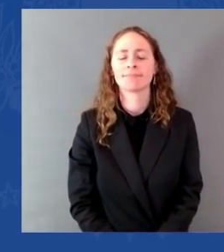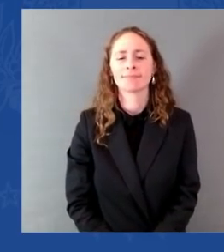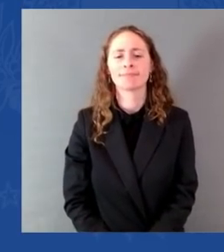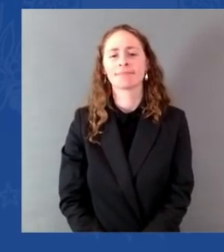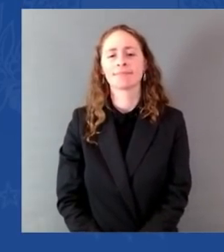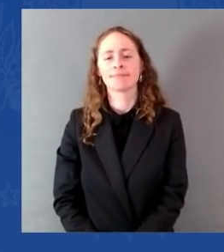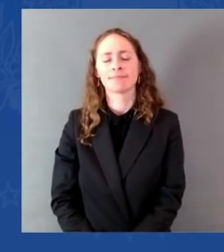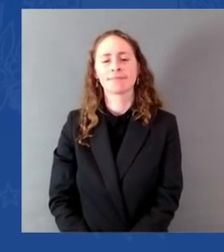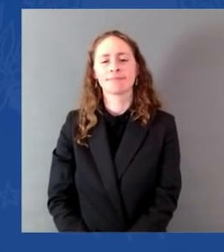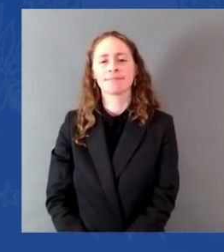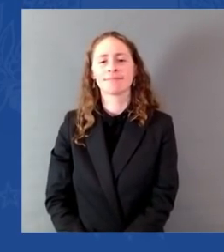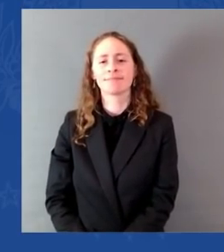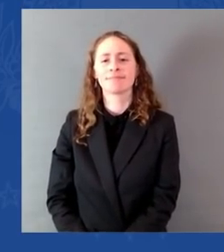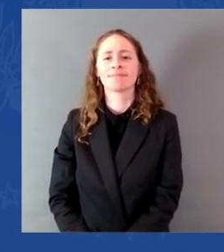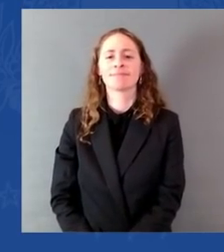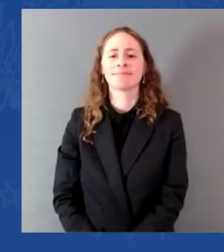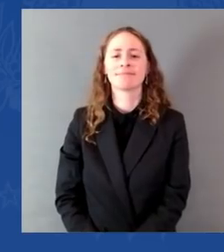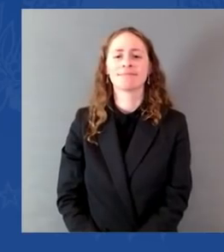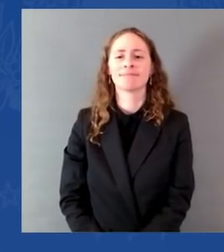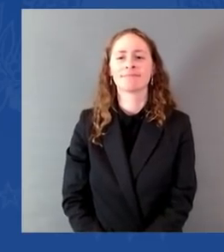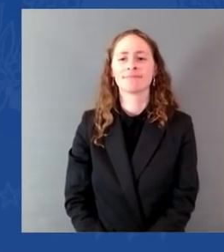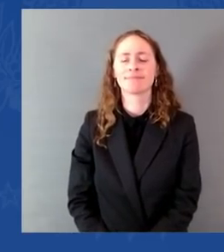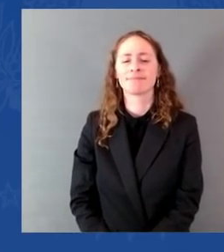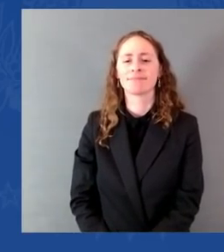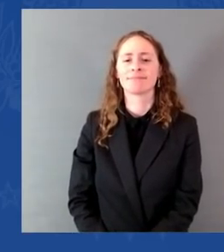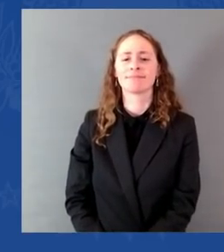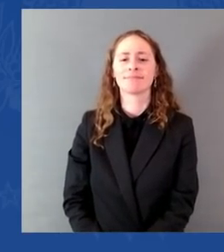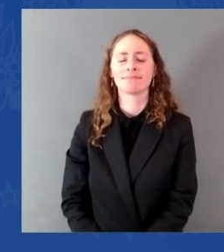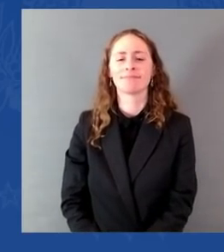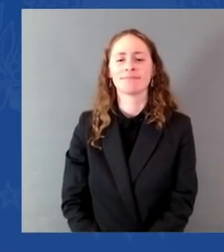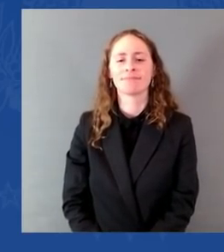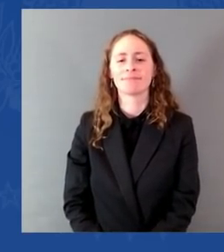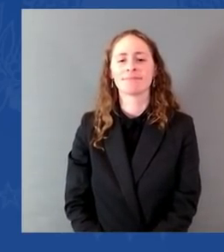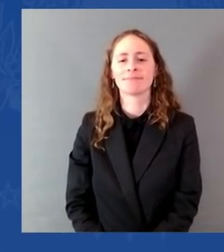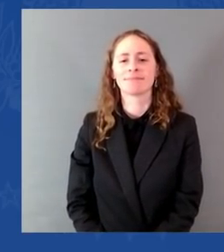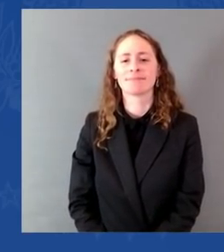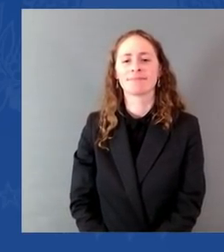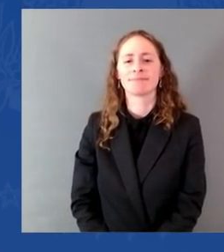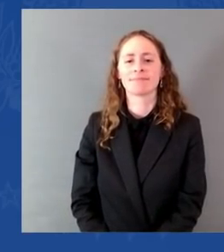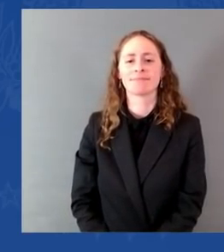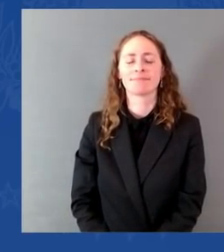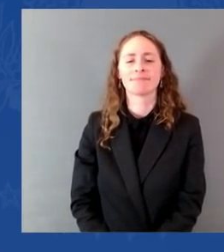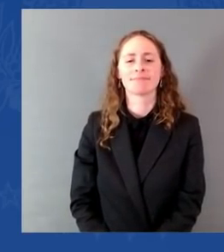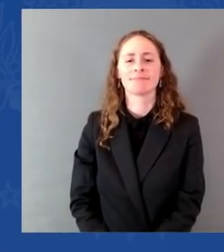and people are going to just pay a fair share. For example, there are 50 corporations in America